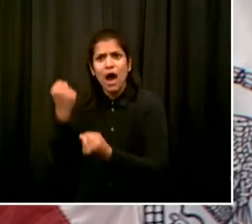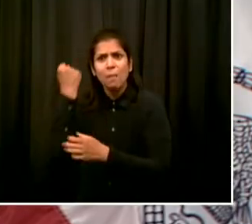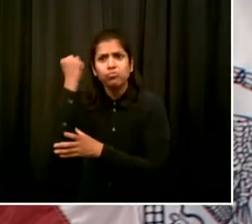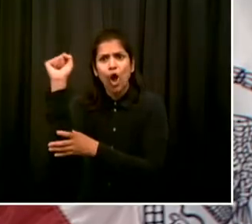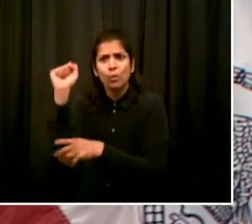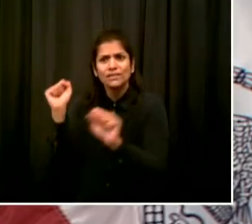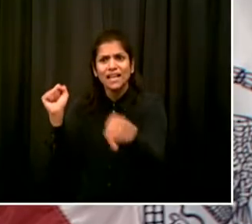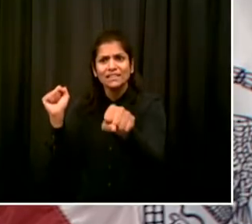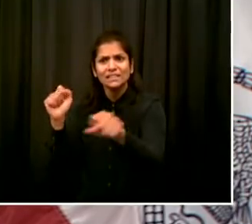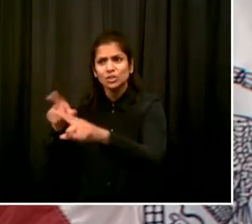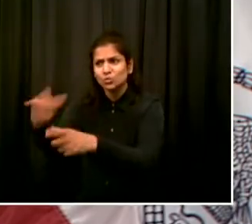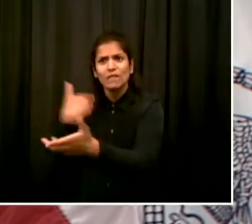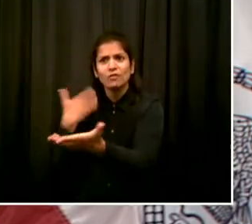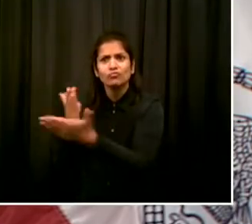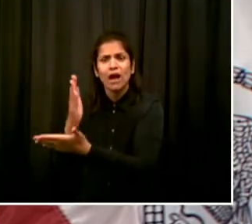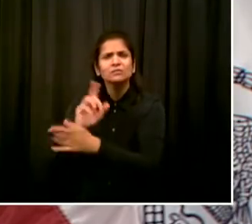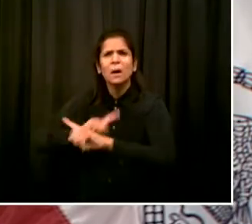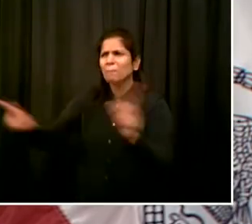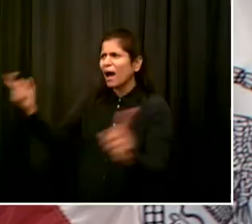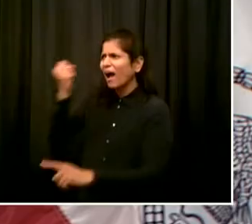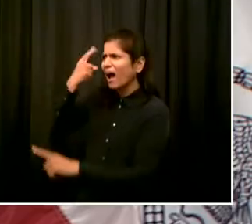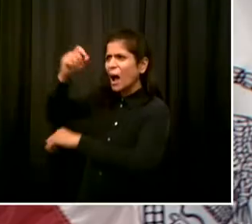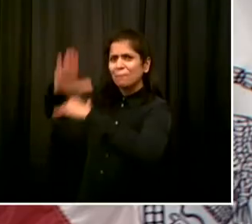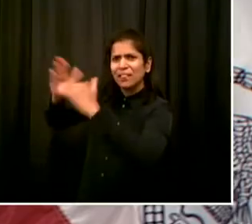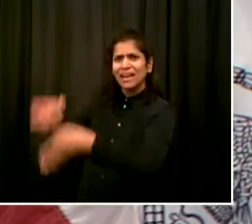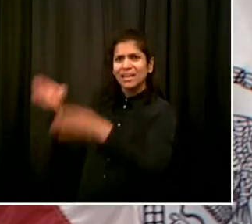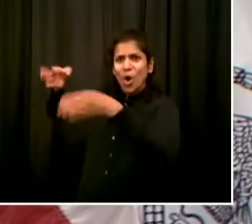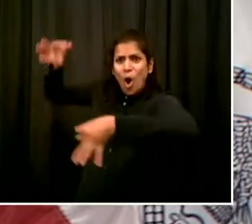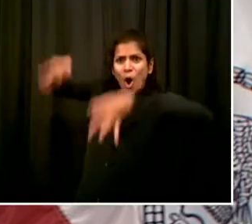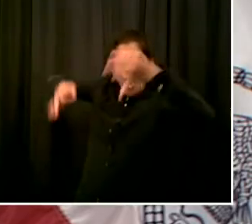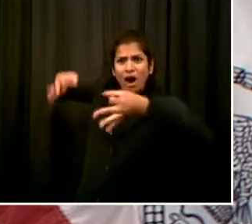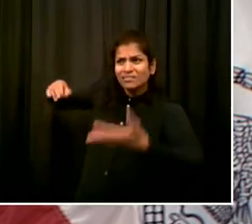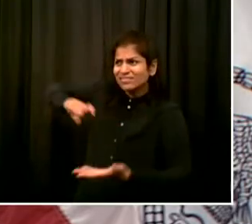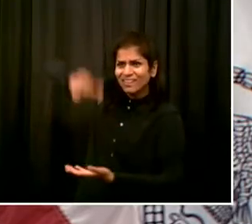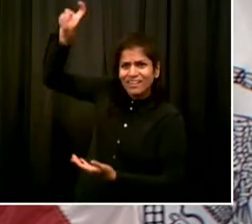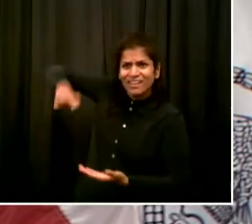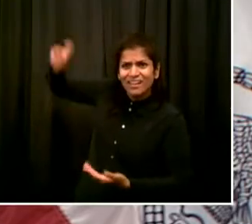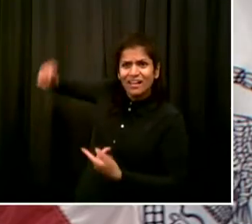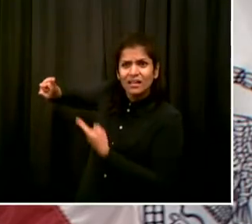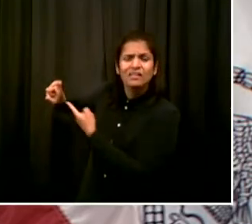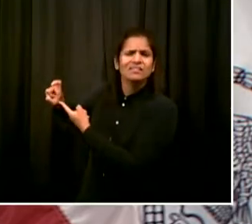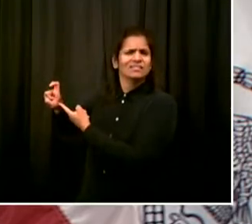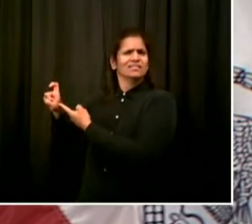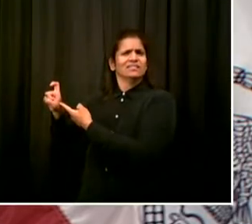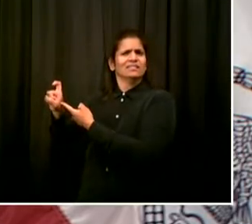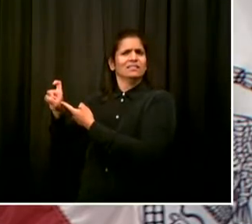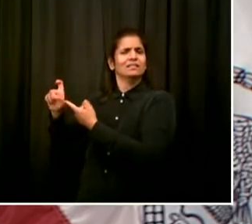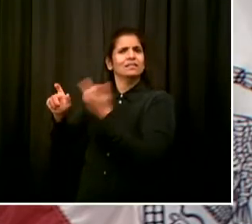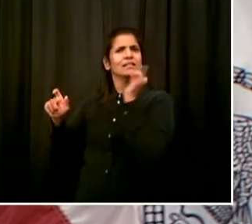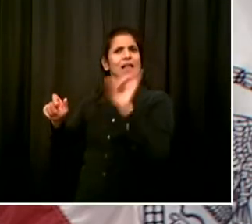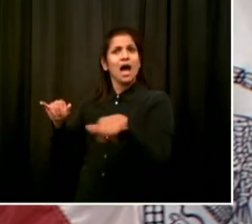RESPECT ACPEEFUL